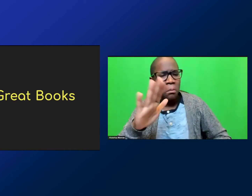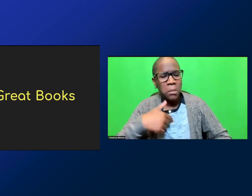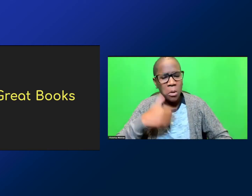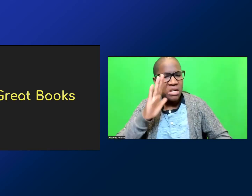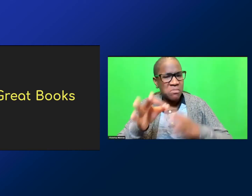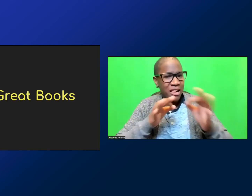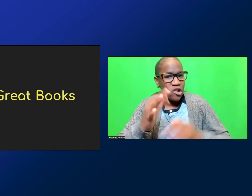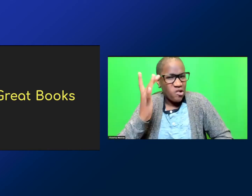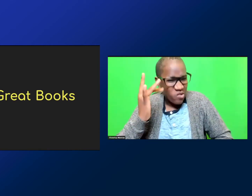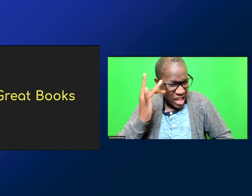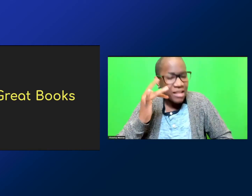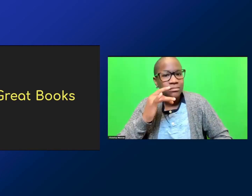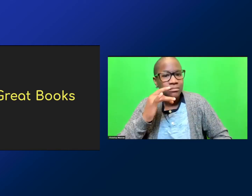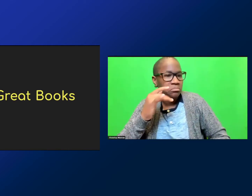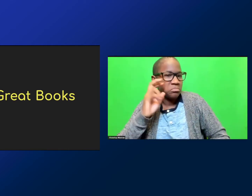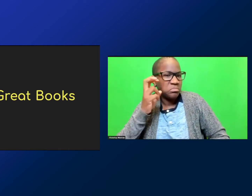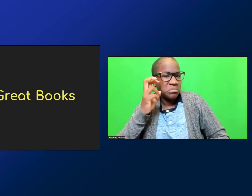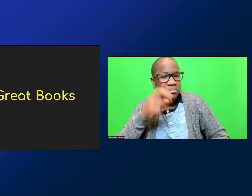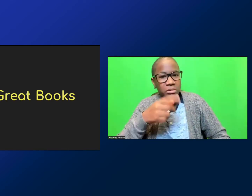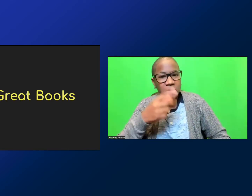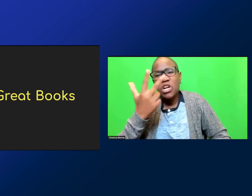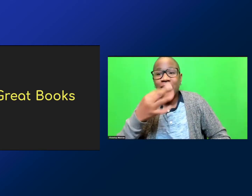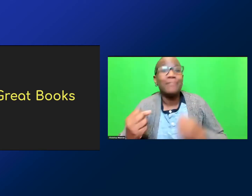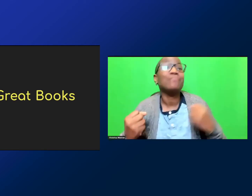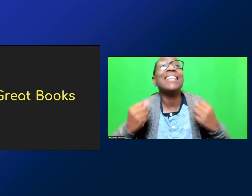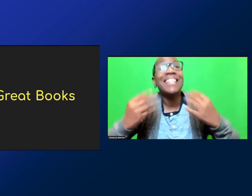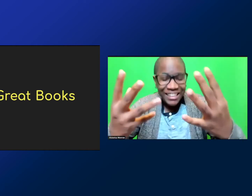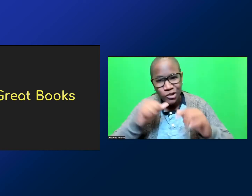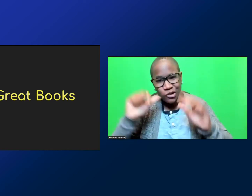books that are out there are not so great so i'm going to show a few popular books on the screen